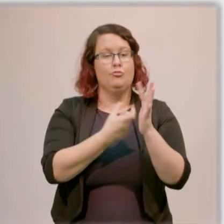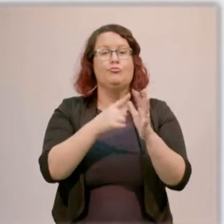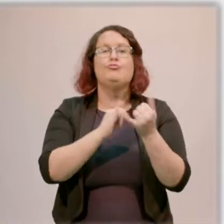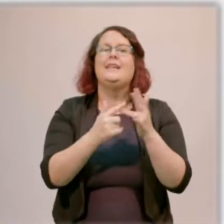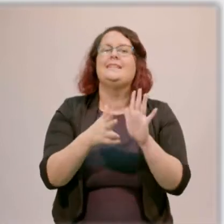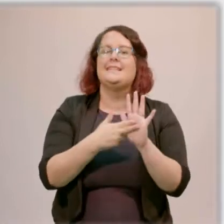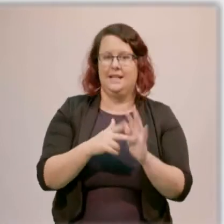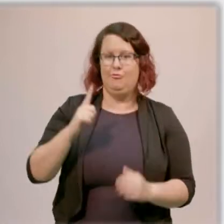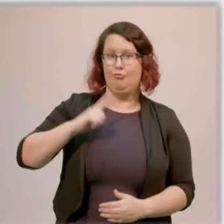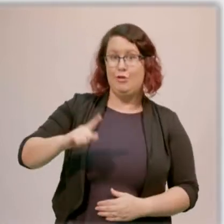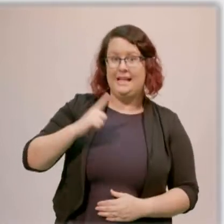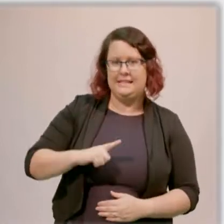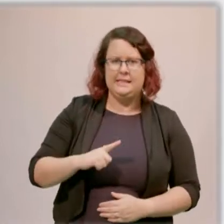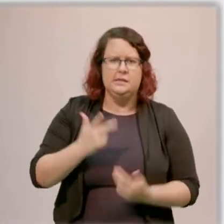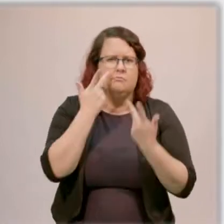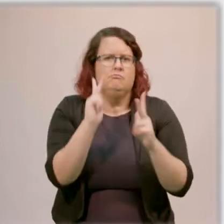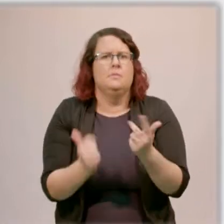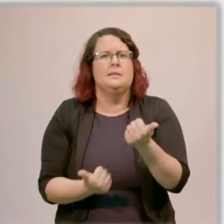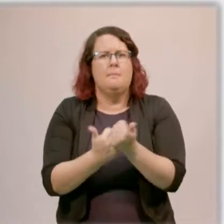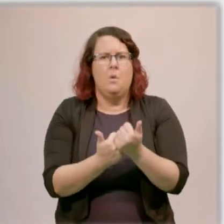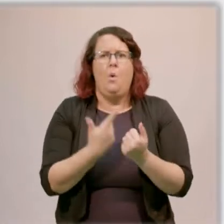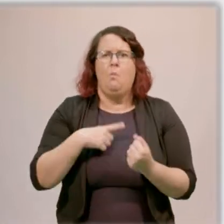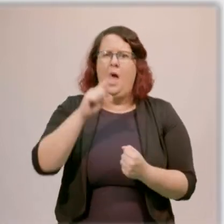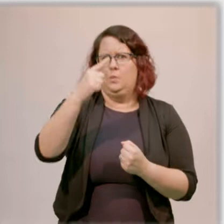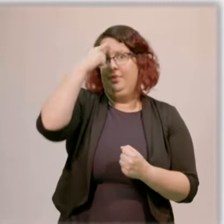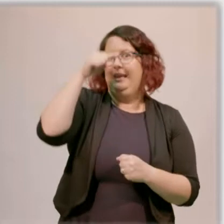It's important to give reasons to support your point of view.